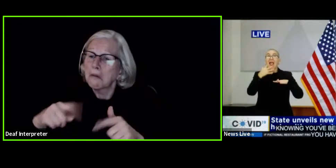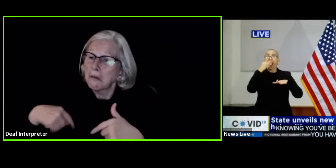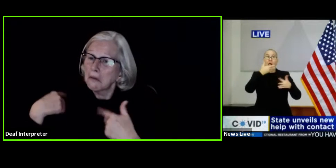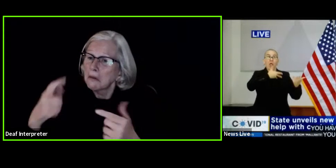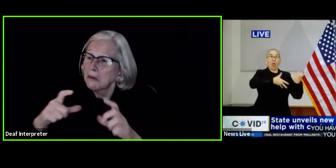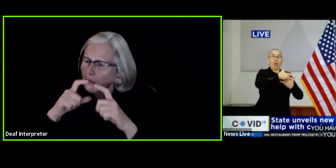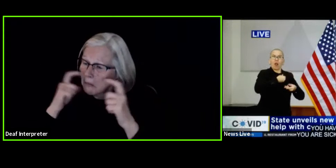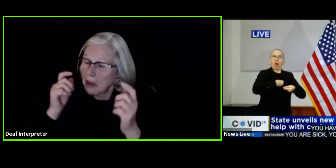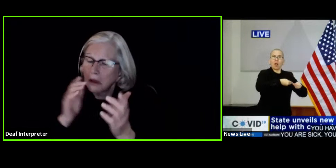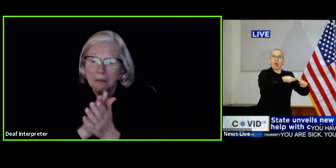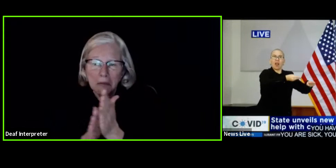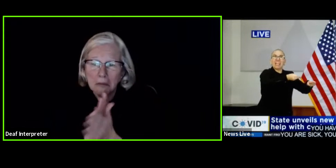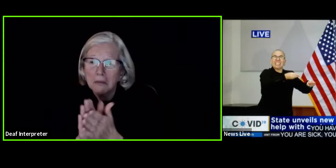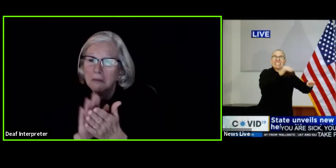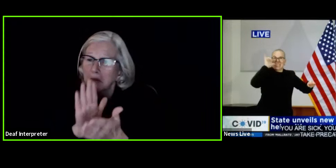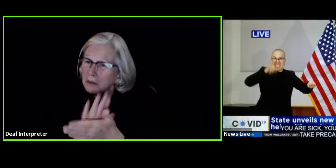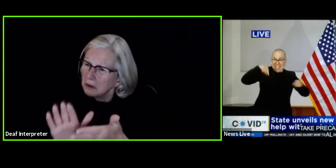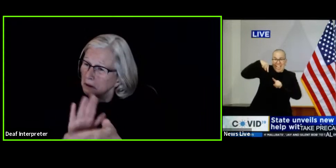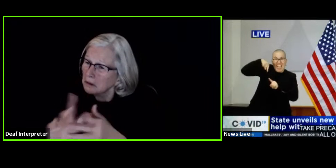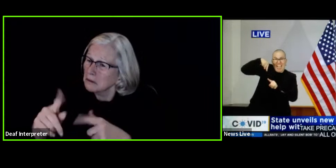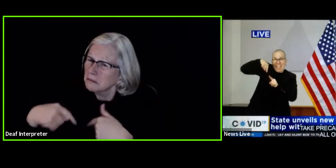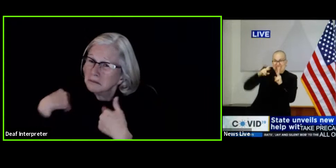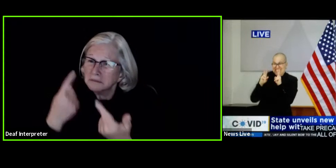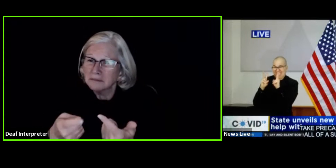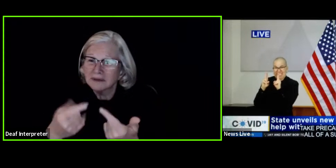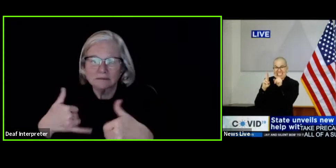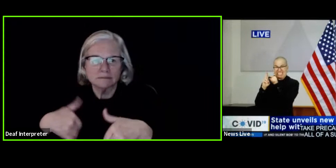INTO A SCHOOL OR SOMEONE ENDS UP IN THE HOSPITAL.